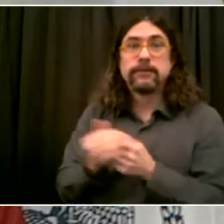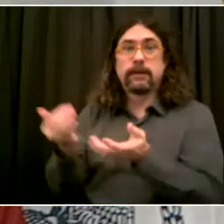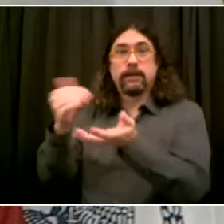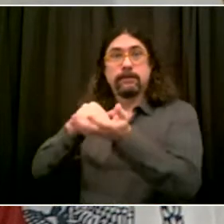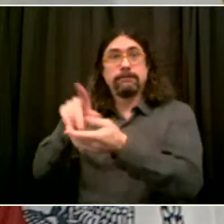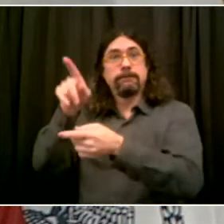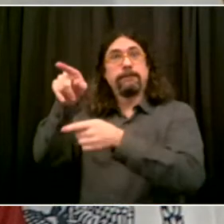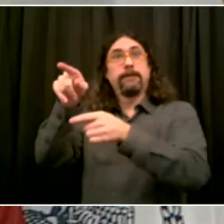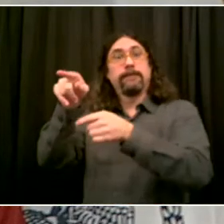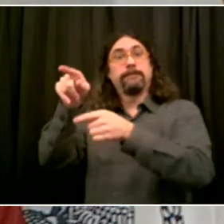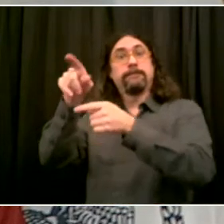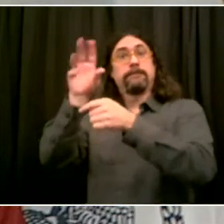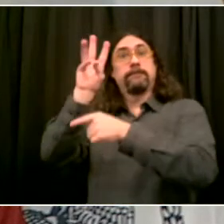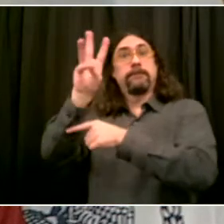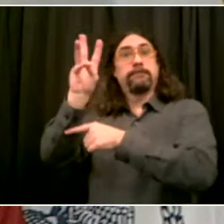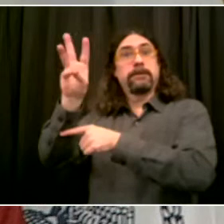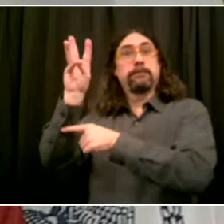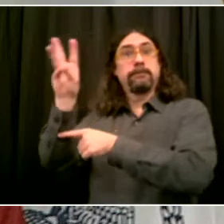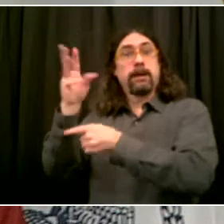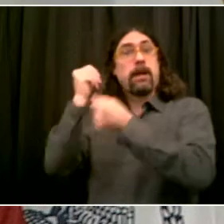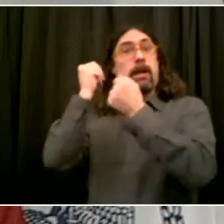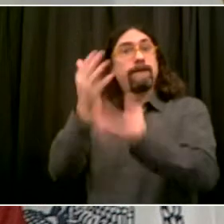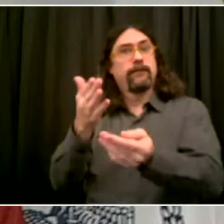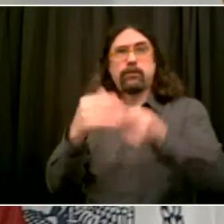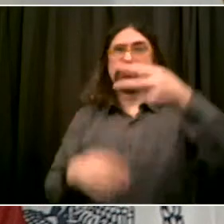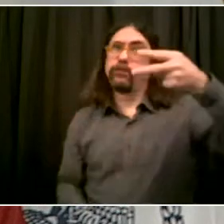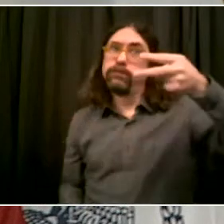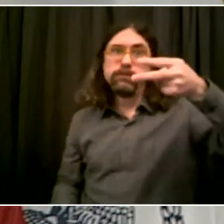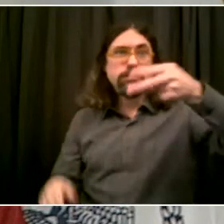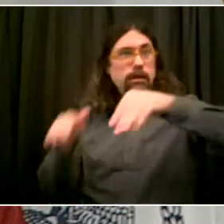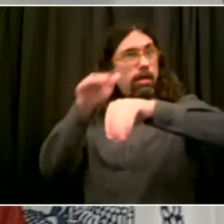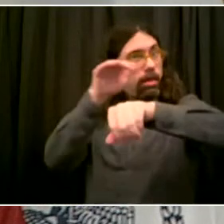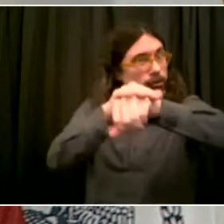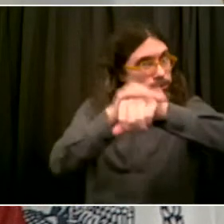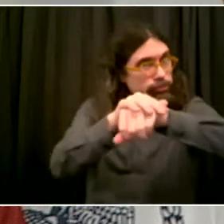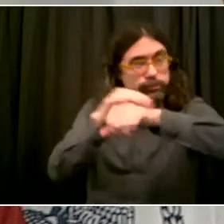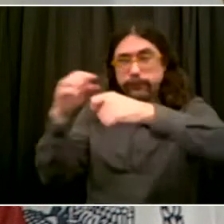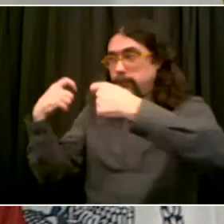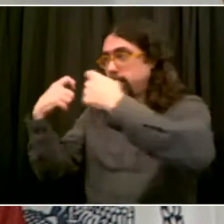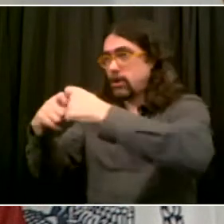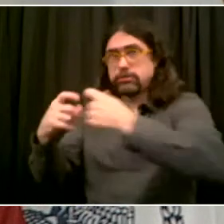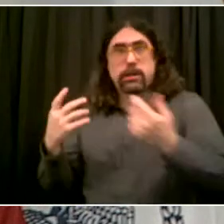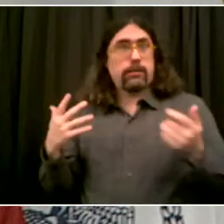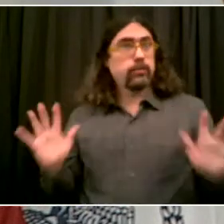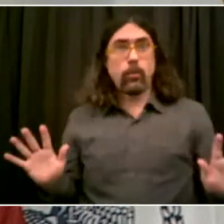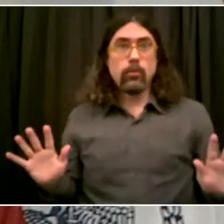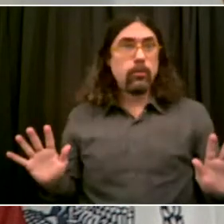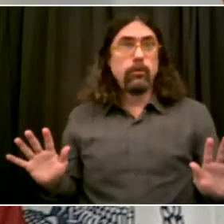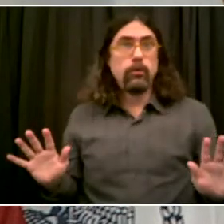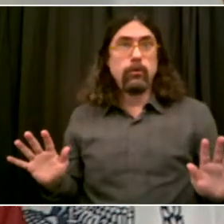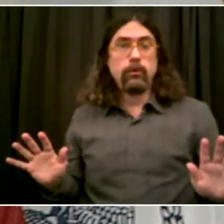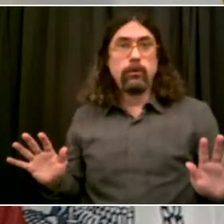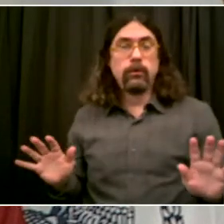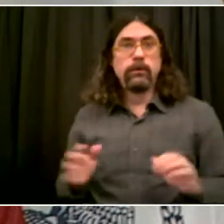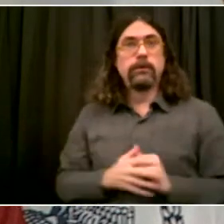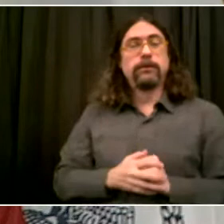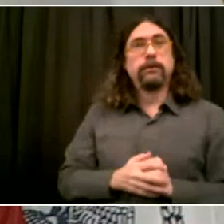FRENCH, FRENCH CREOLE, GOOGLE TRANSLATE FUFUCNTITIN OTTT HA DOESN'T'T CARRYRY